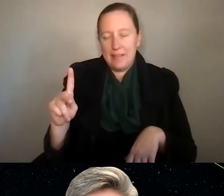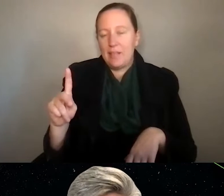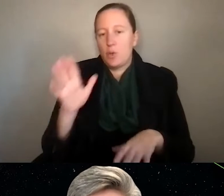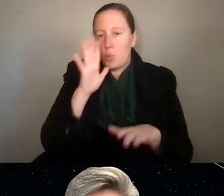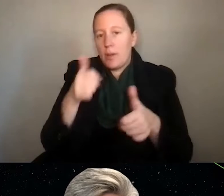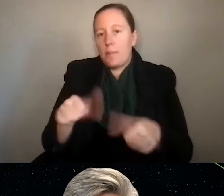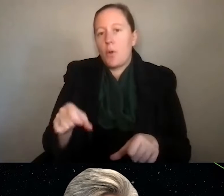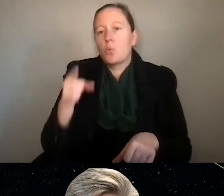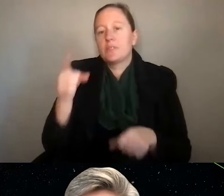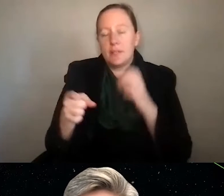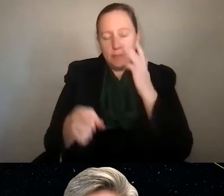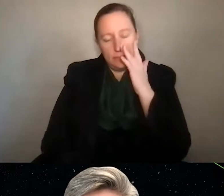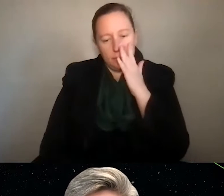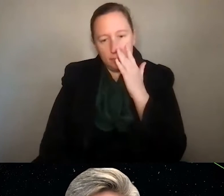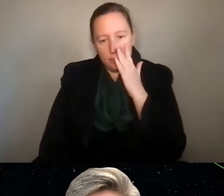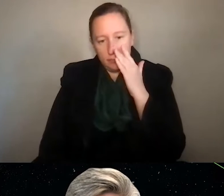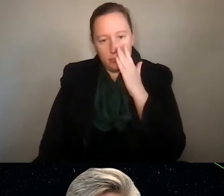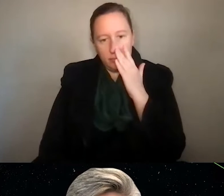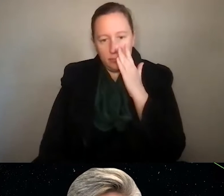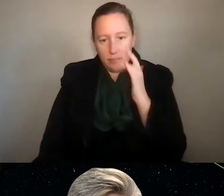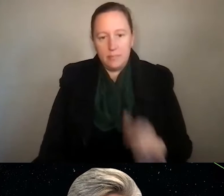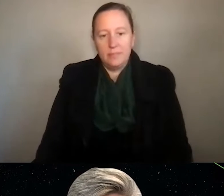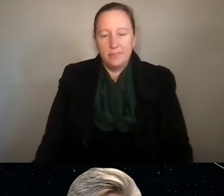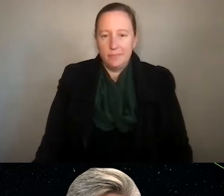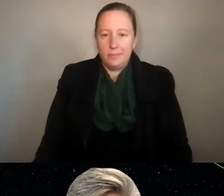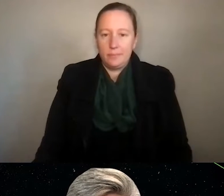but I just wanted to say that out loud as well.